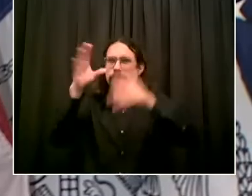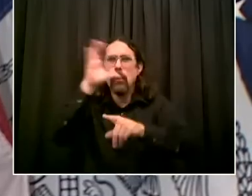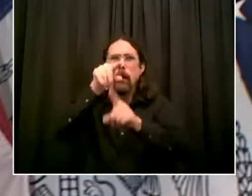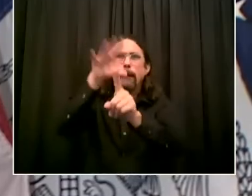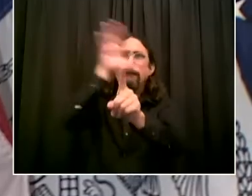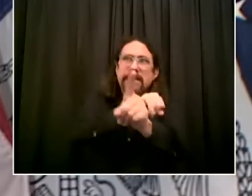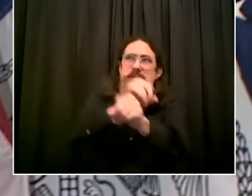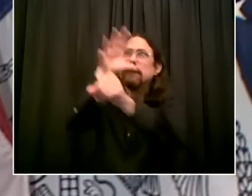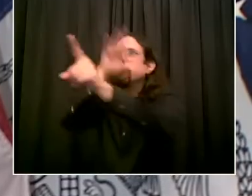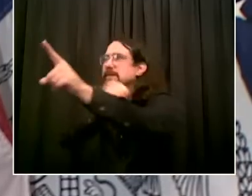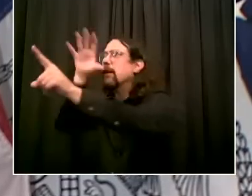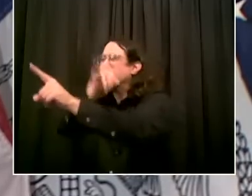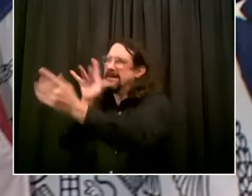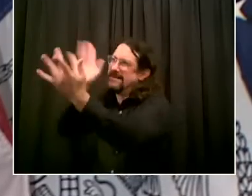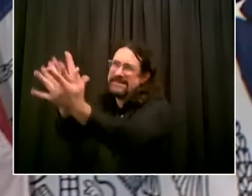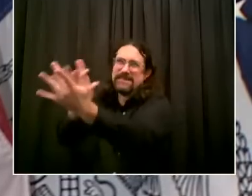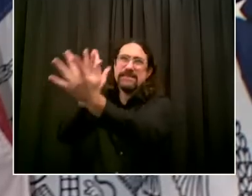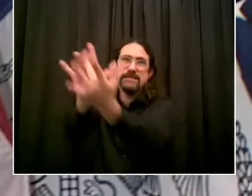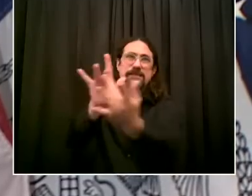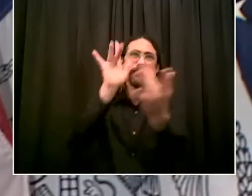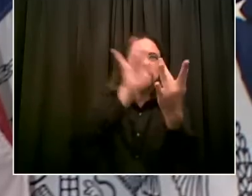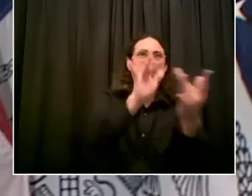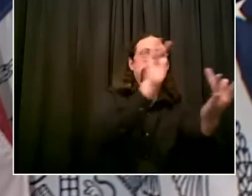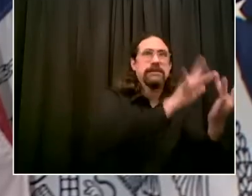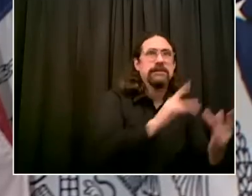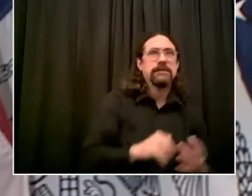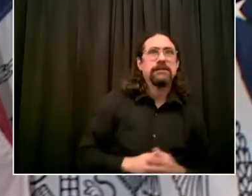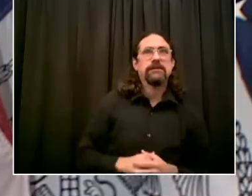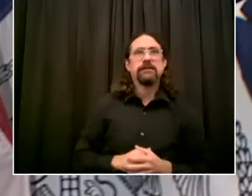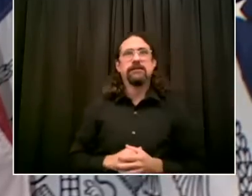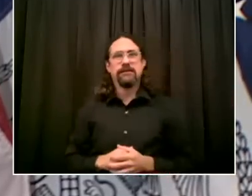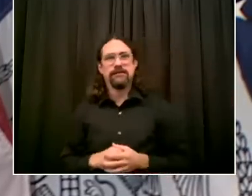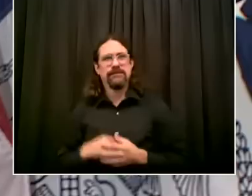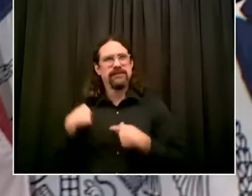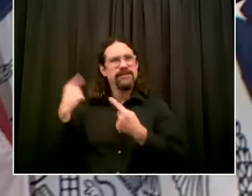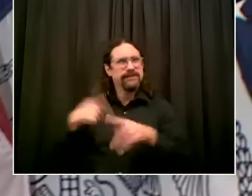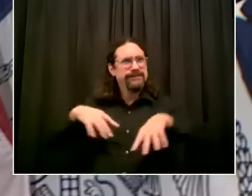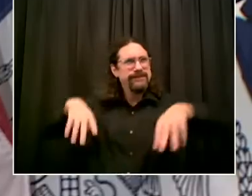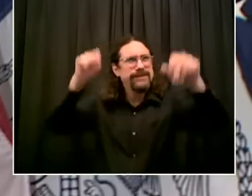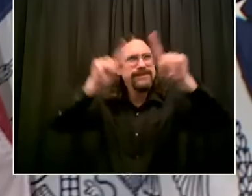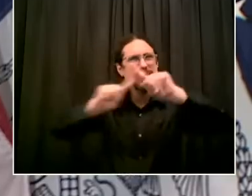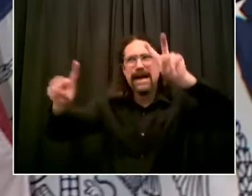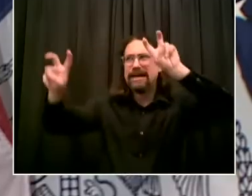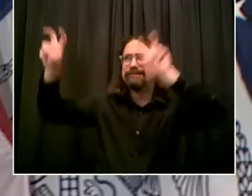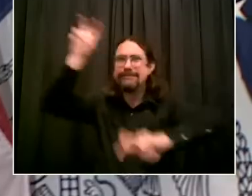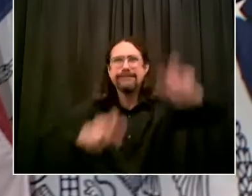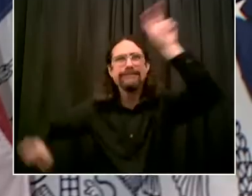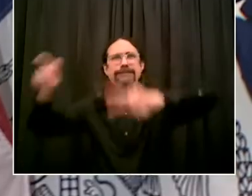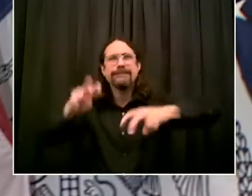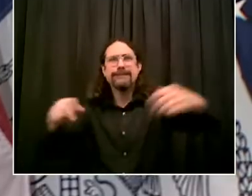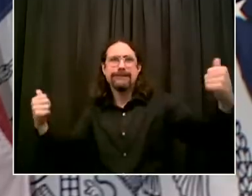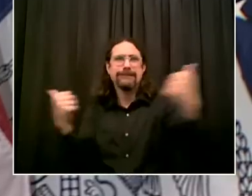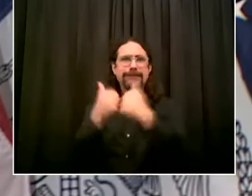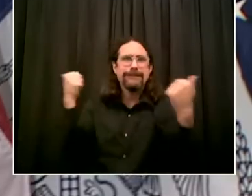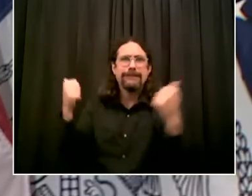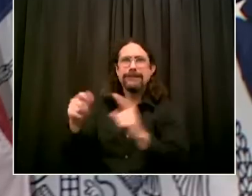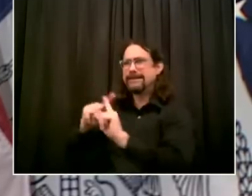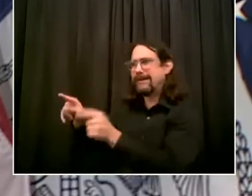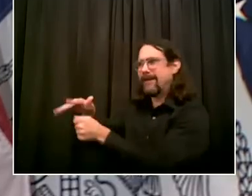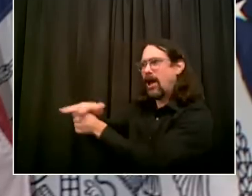HER WHOLE TEAM FOR THE AMAZING OUTREACH EFFORT AND IT CONTINUES. THEY CONTINUE TO CREATE SOME GOOD POSITIVE COMPETITION N BY HAVING BATTLES BETWEEN